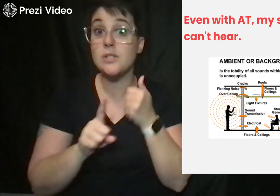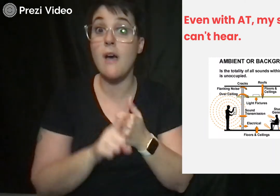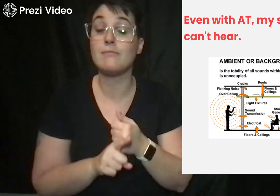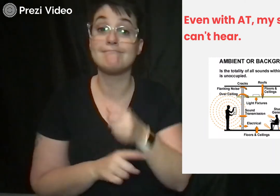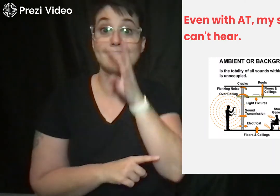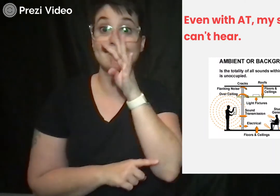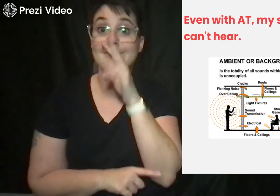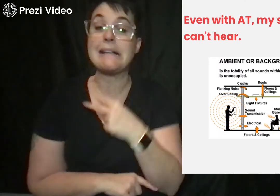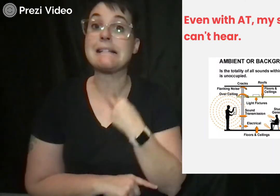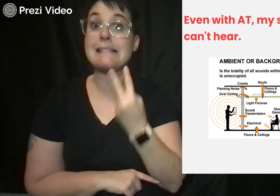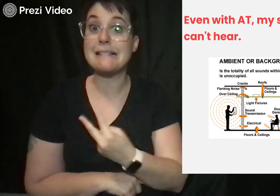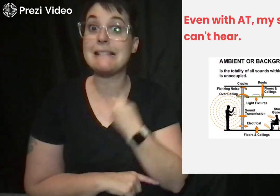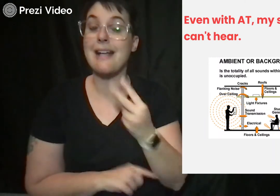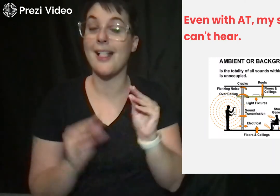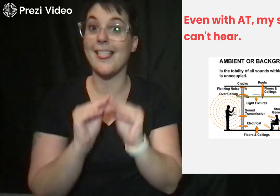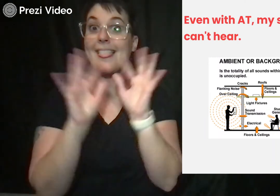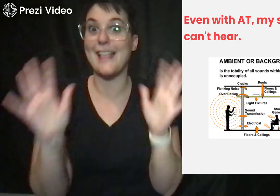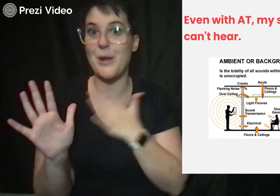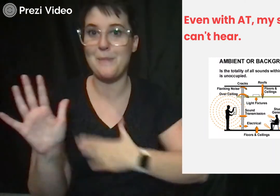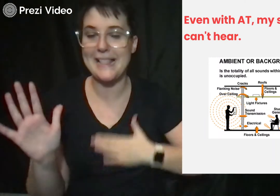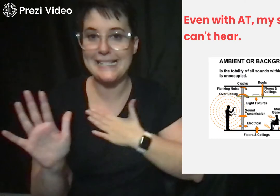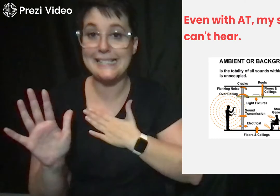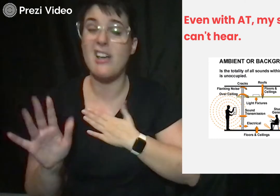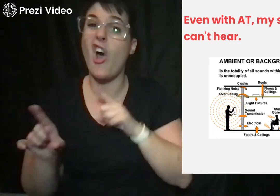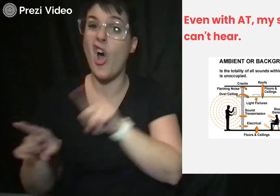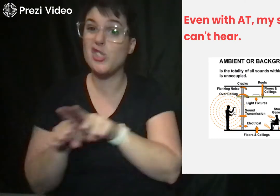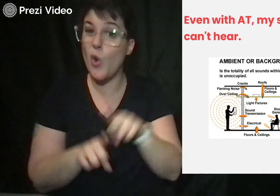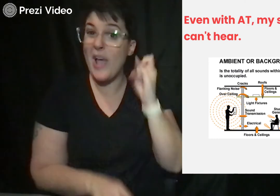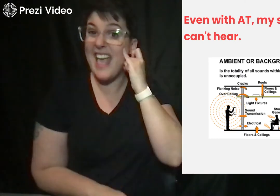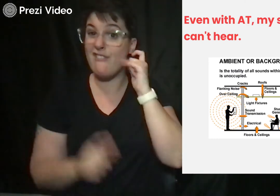Please be sure to speak clearly.